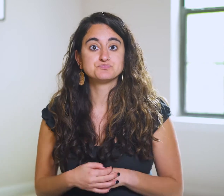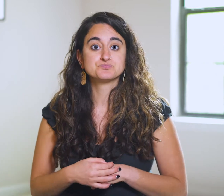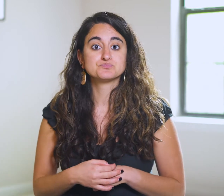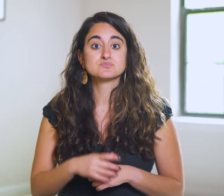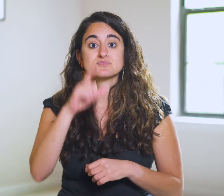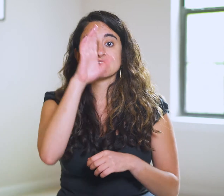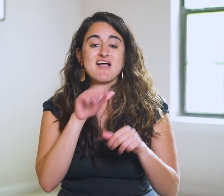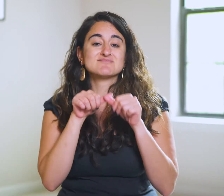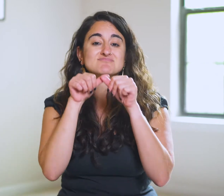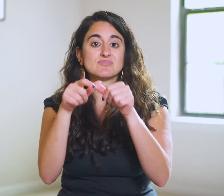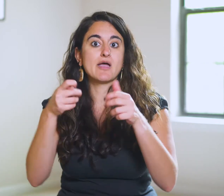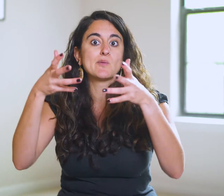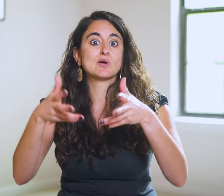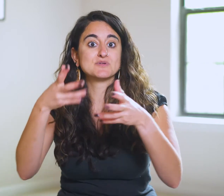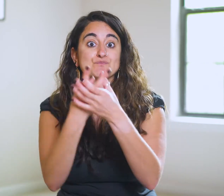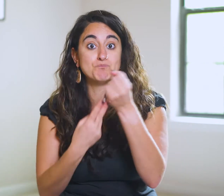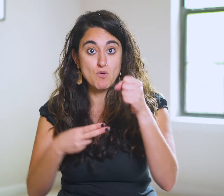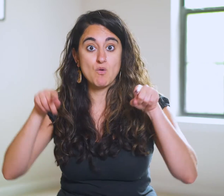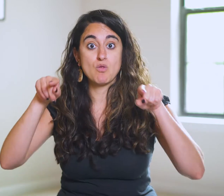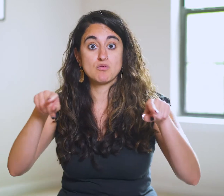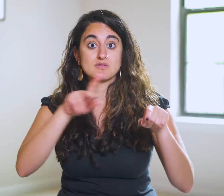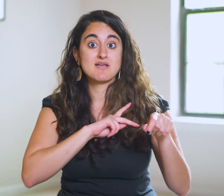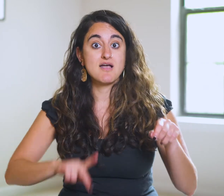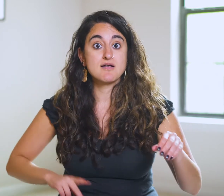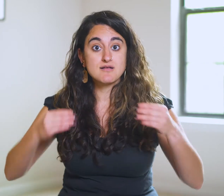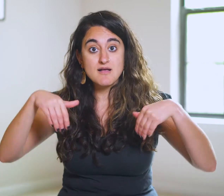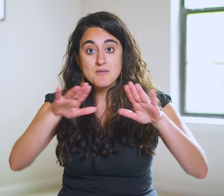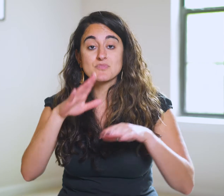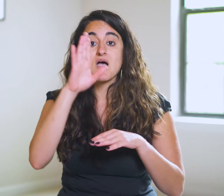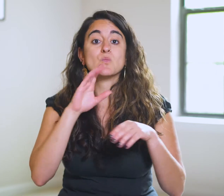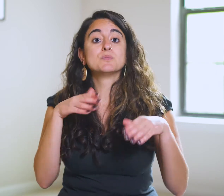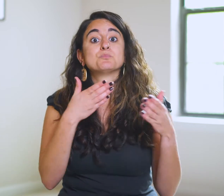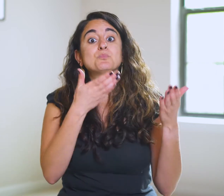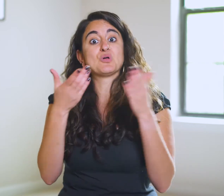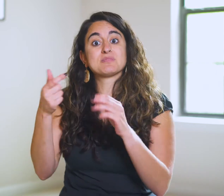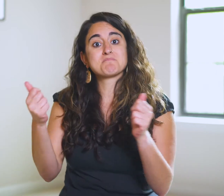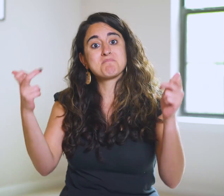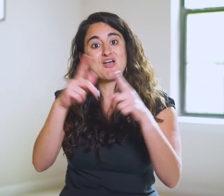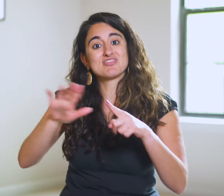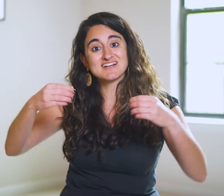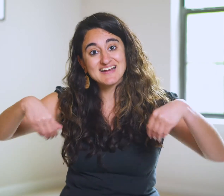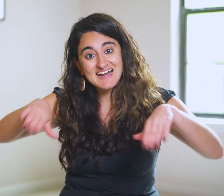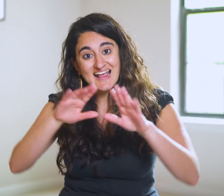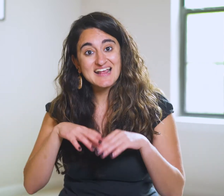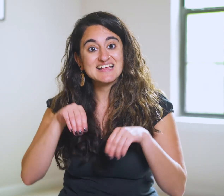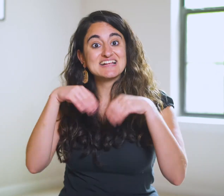God has preserved a remnant from both kingdoms, and He’ll bring them all back to their land,